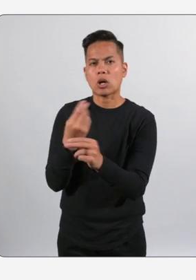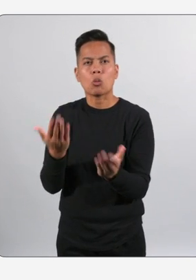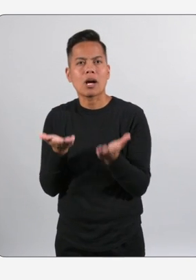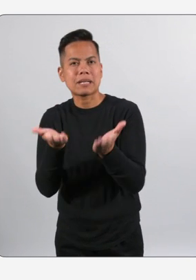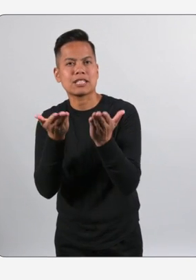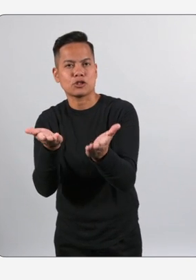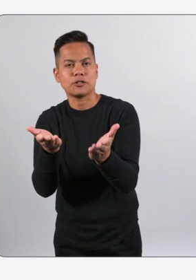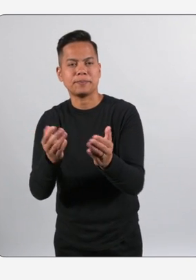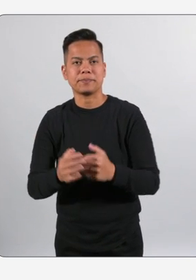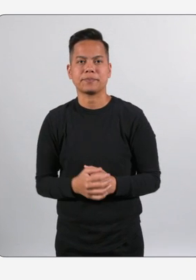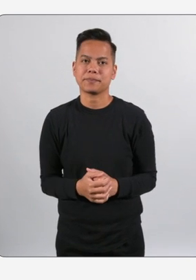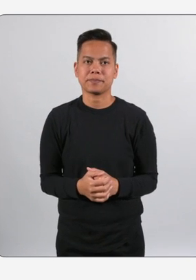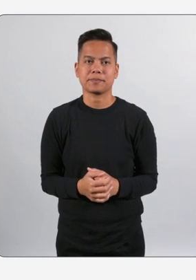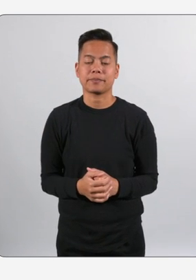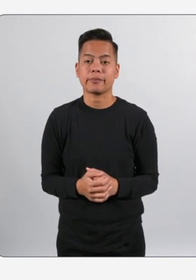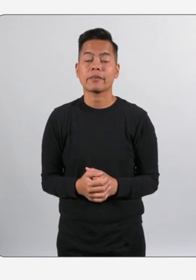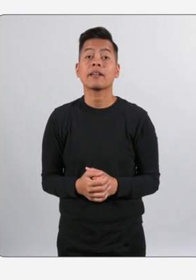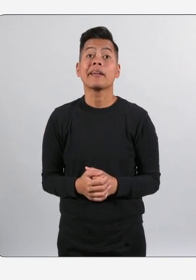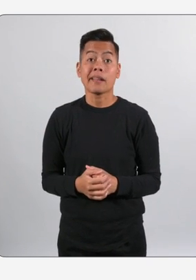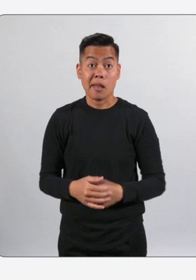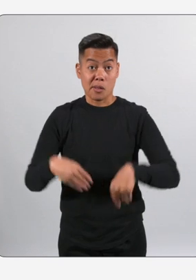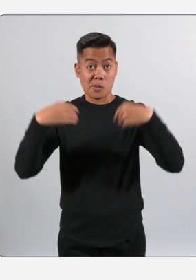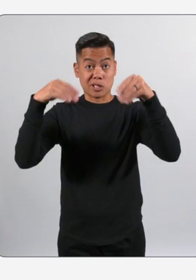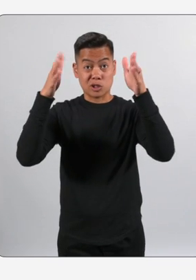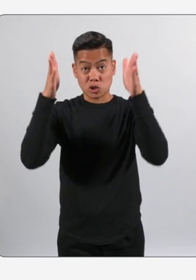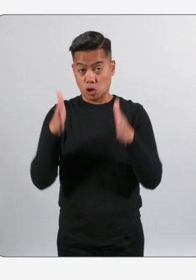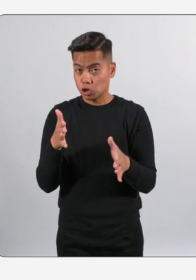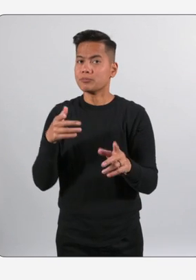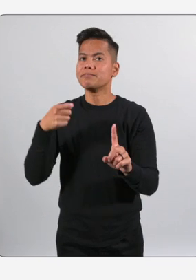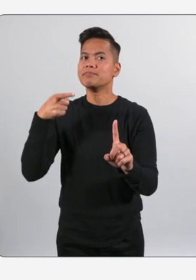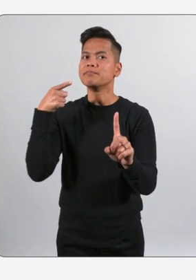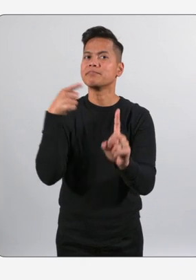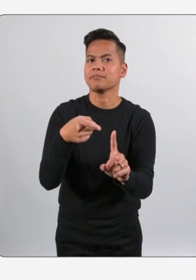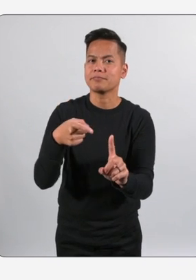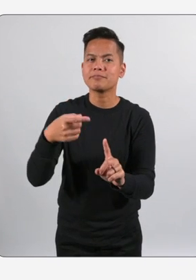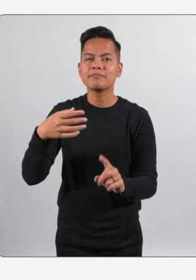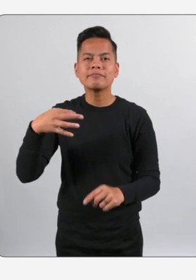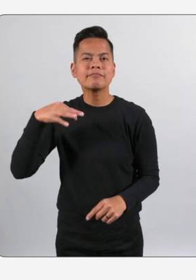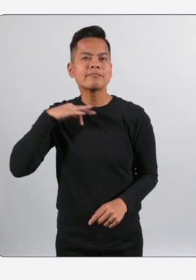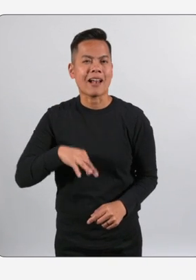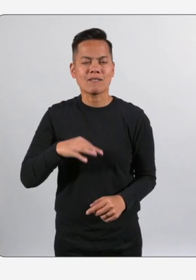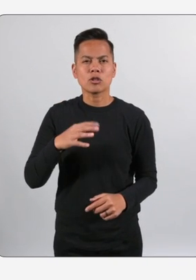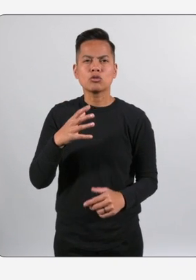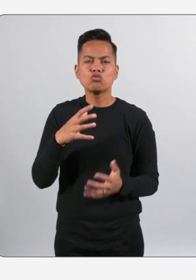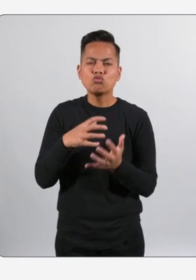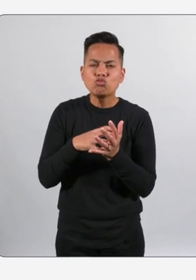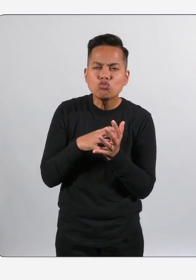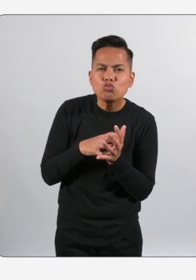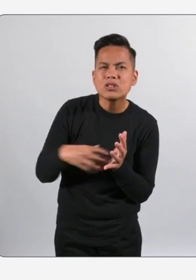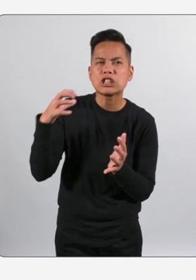Retailers in particular can see immediate benefits from rich, immersive visual content. But getting brand ready image